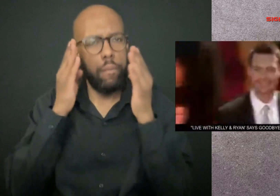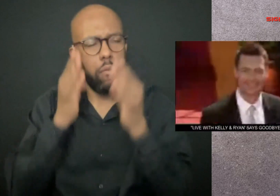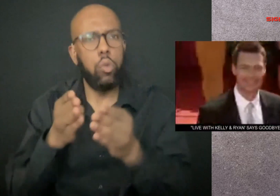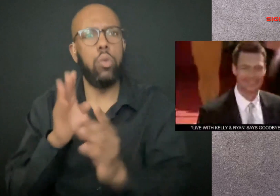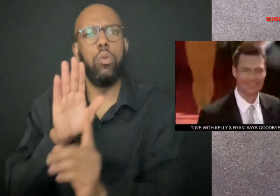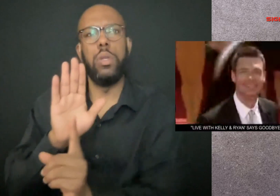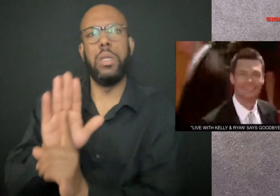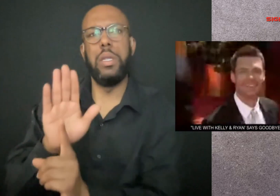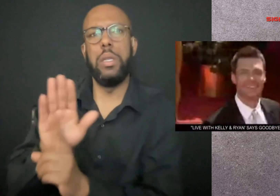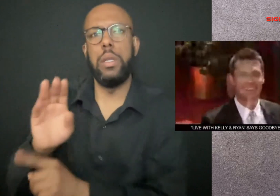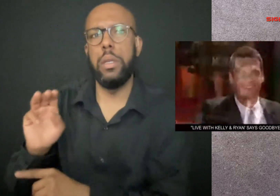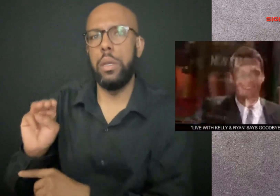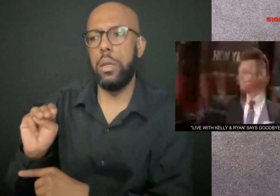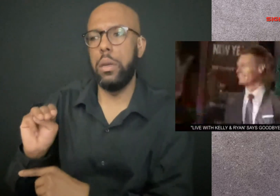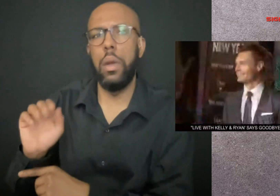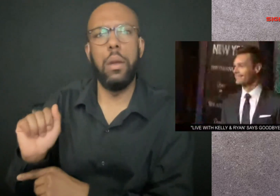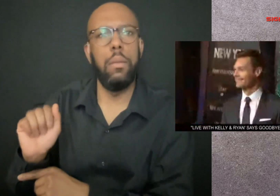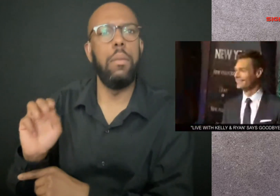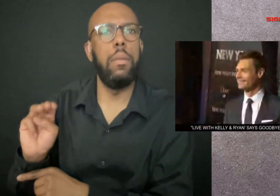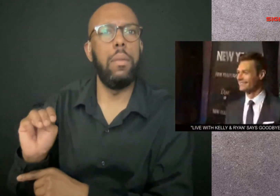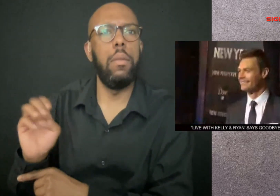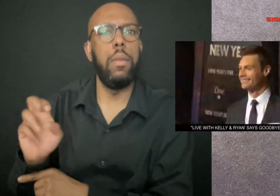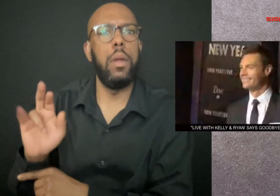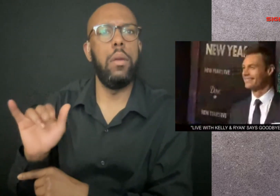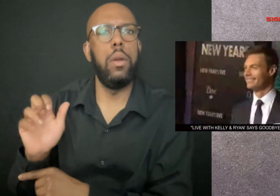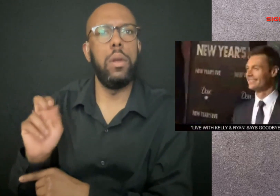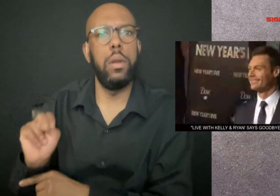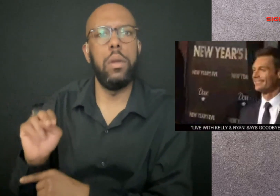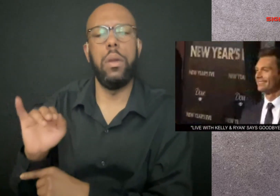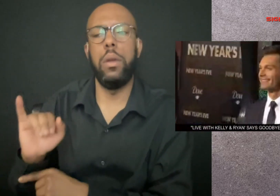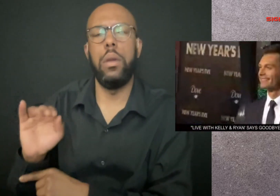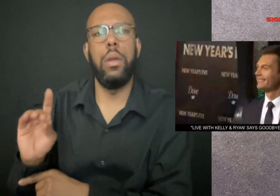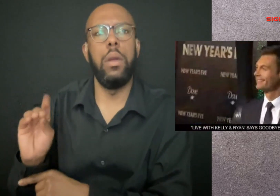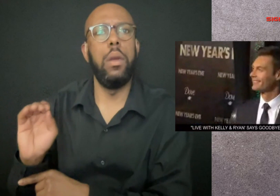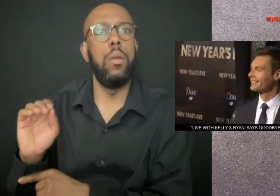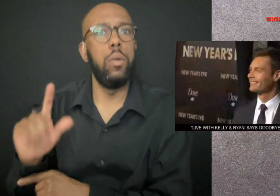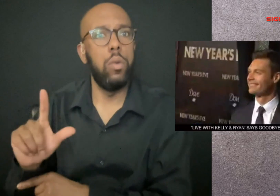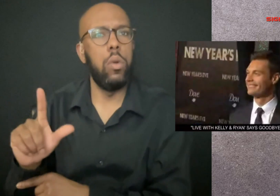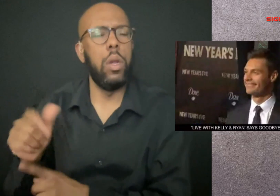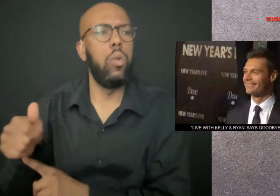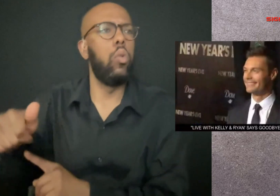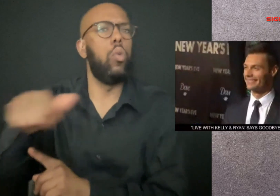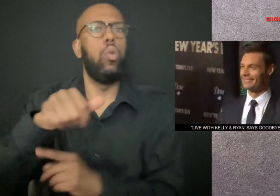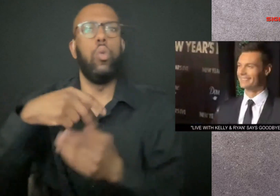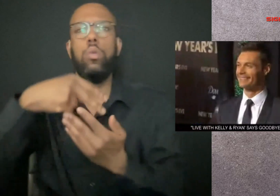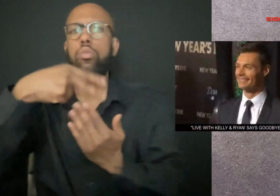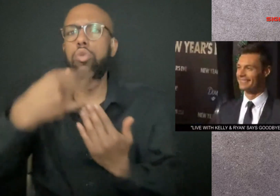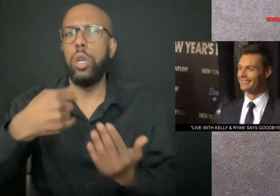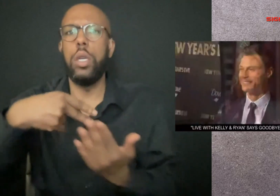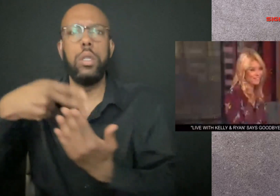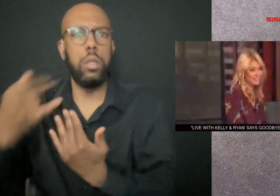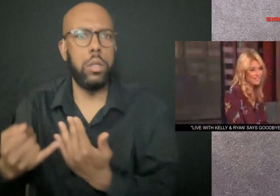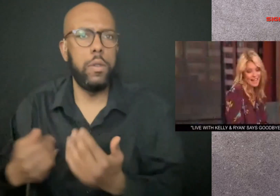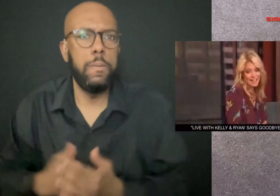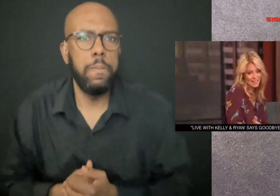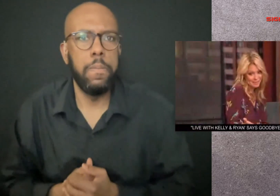said it was the worst day of his life and the best day of his life at the same time